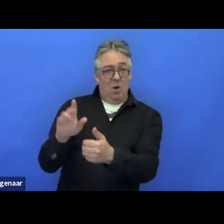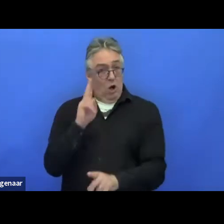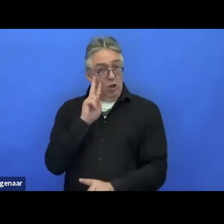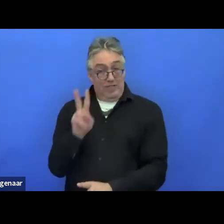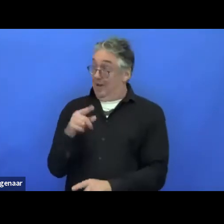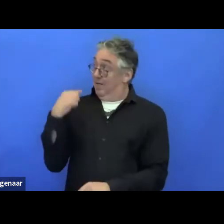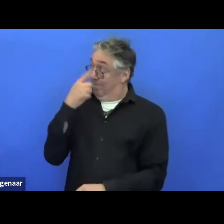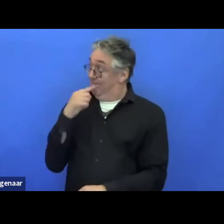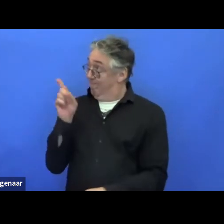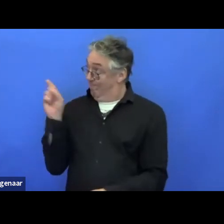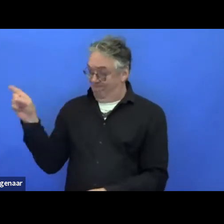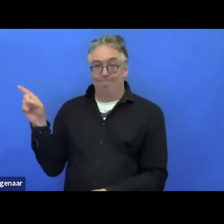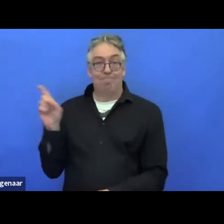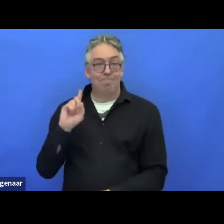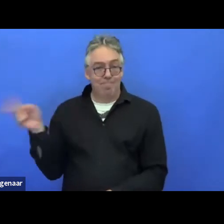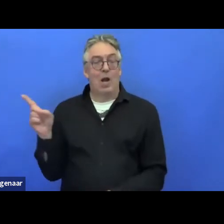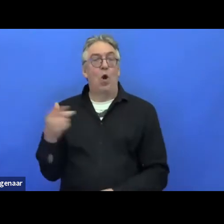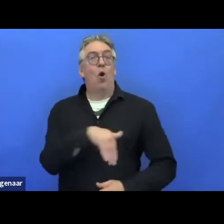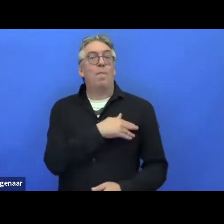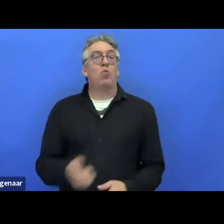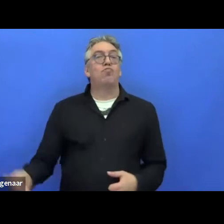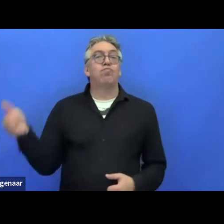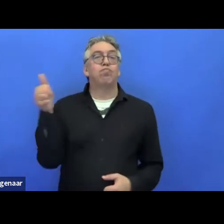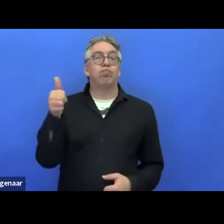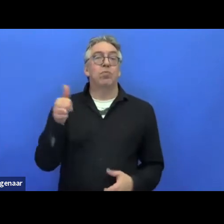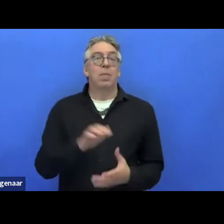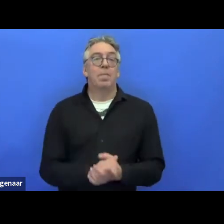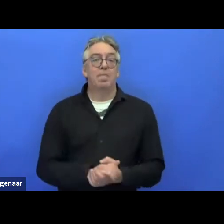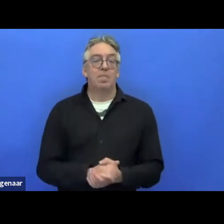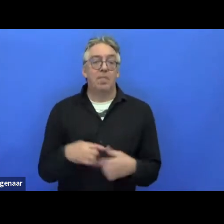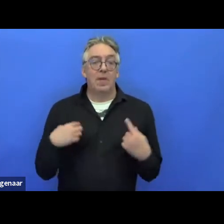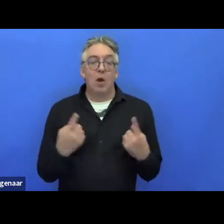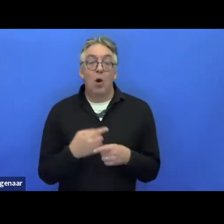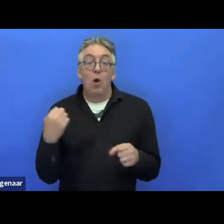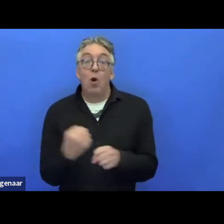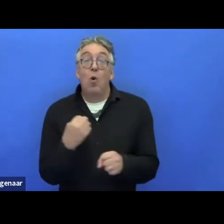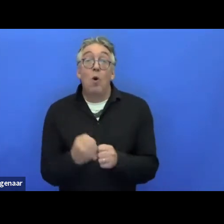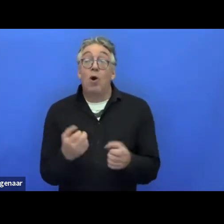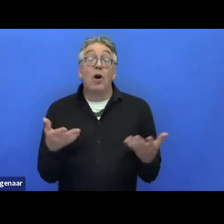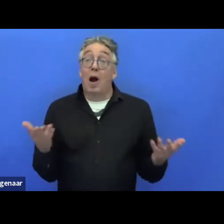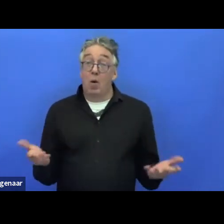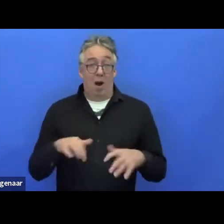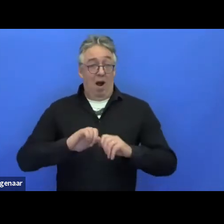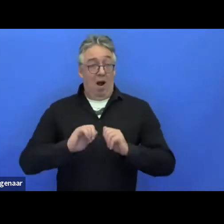How does the Ombudsman work? Catherine was kind to mention we are a complaint's business.